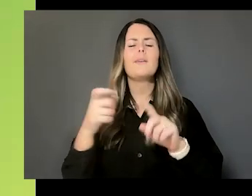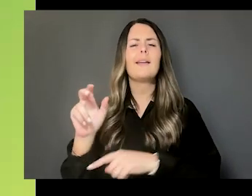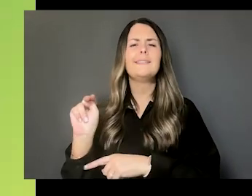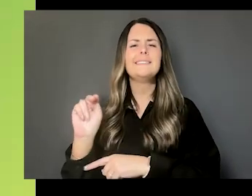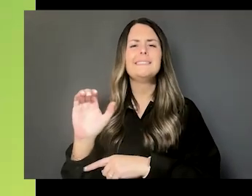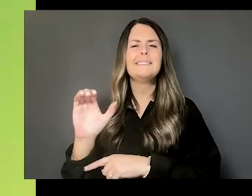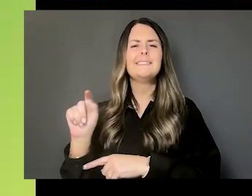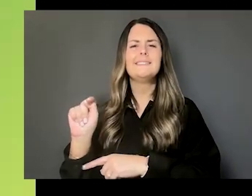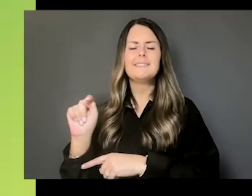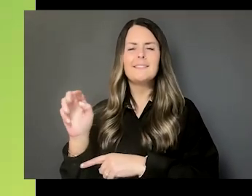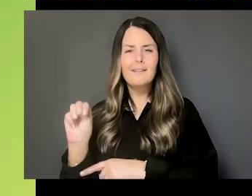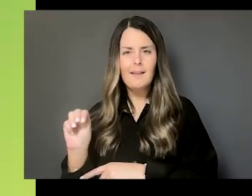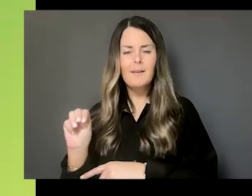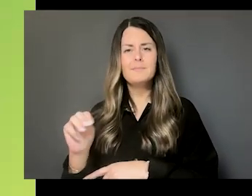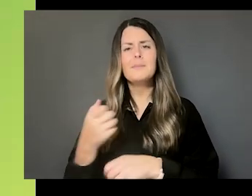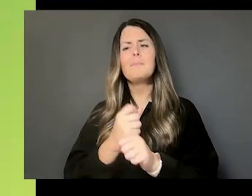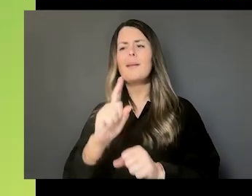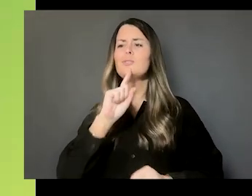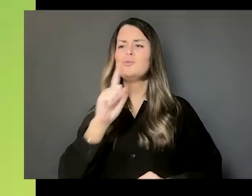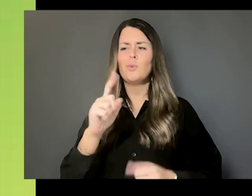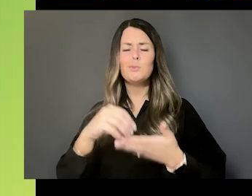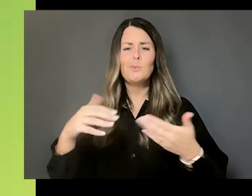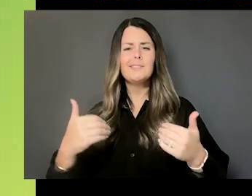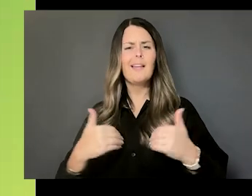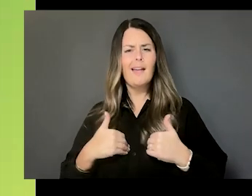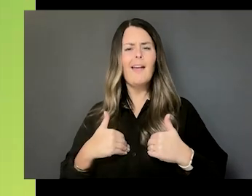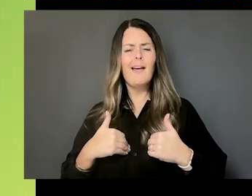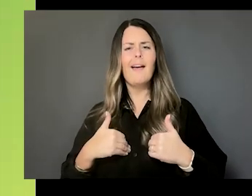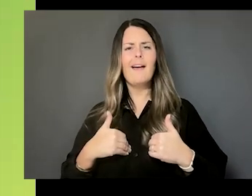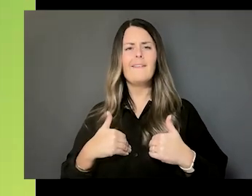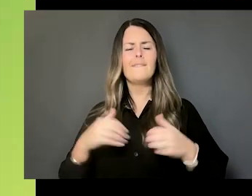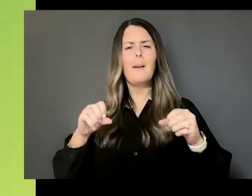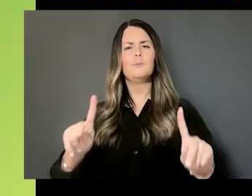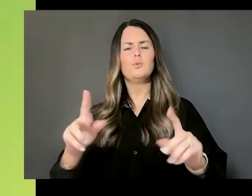“To ensure that students have the opportunity to engage in high-level thinking, teachers